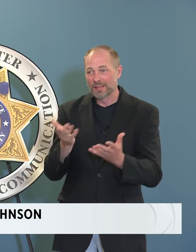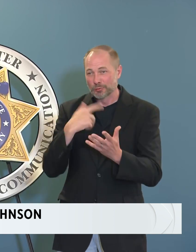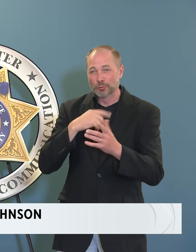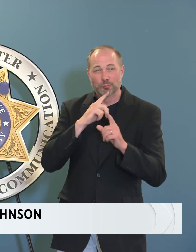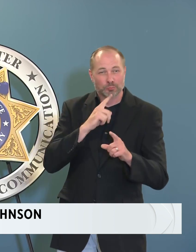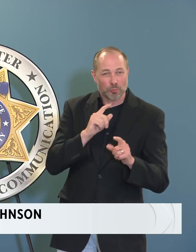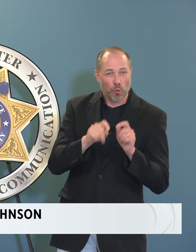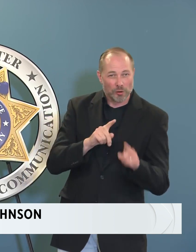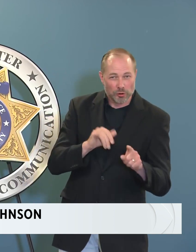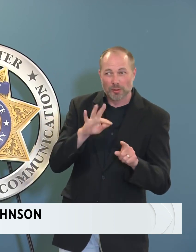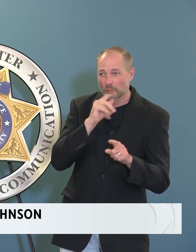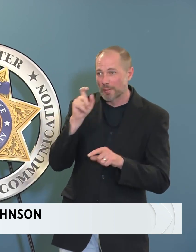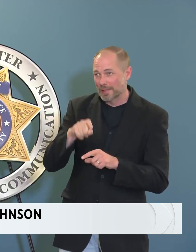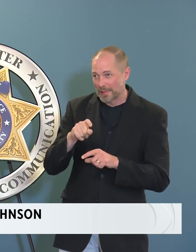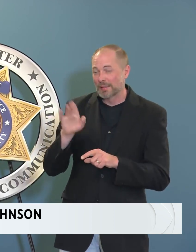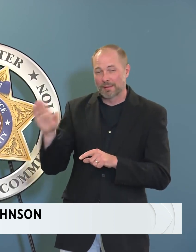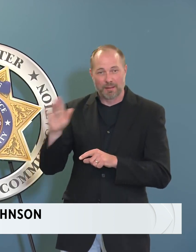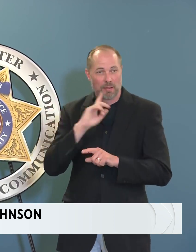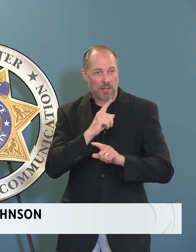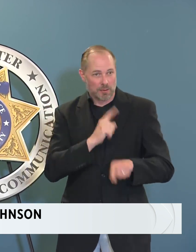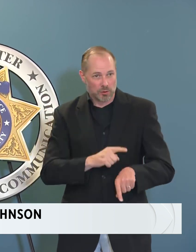EXPERTS ARE NOT LINED UP TO